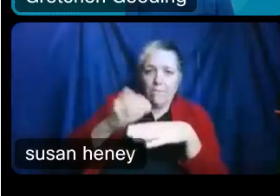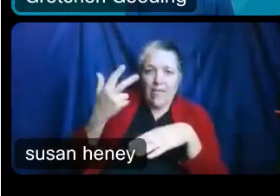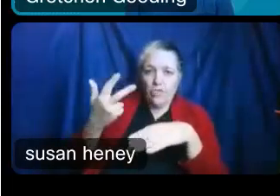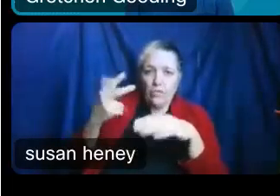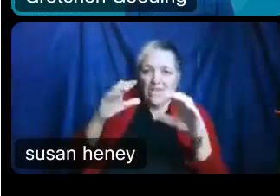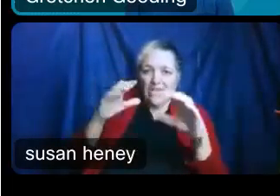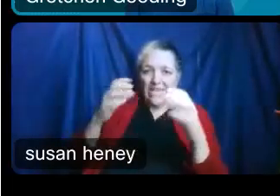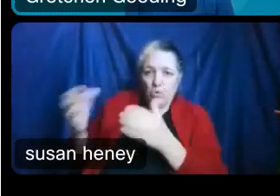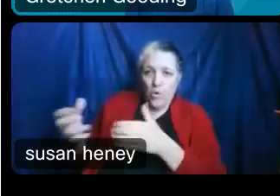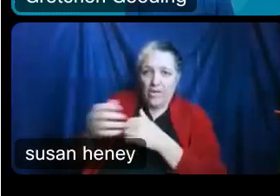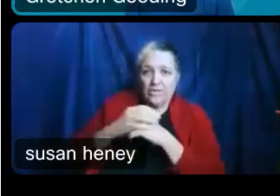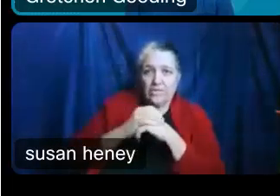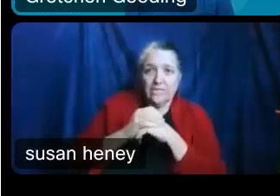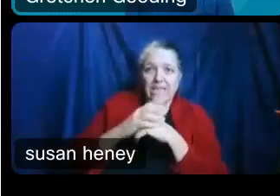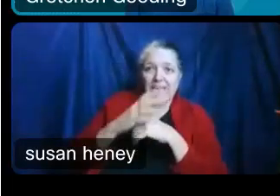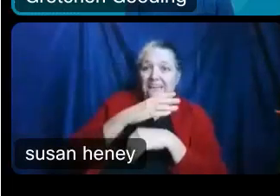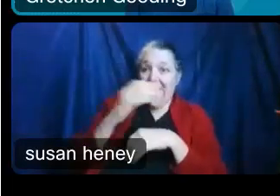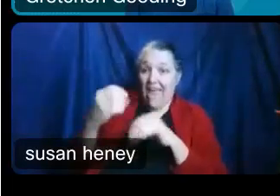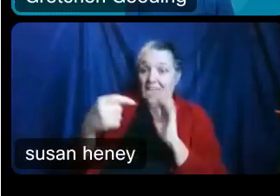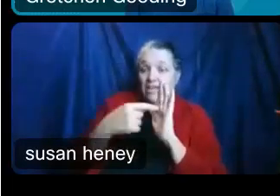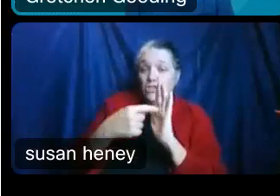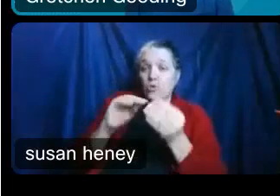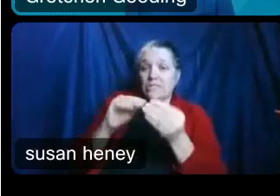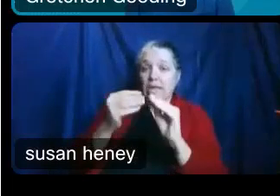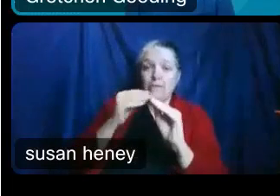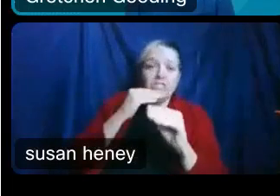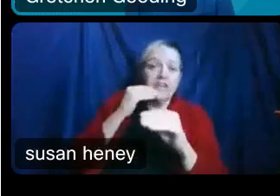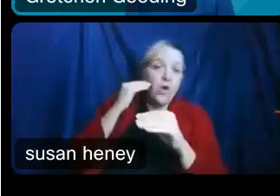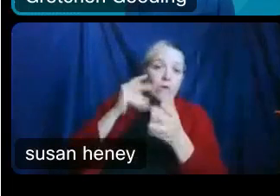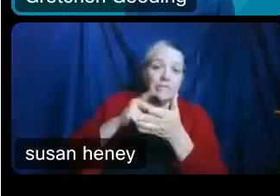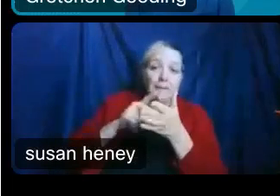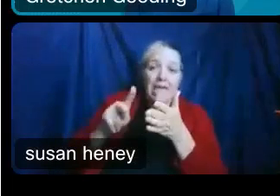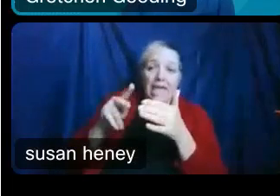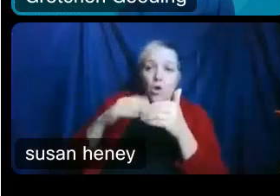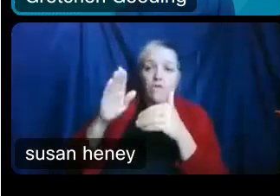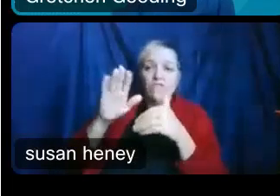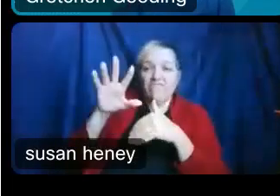This table also shows the number of households paying more than 50% of their income toward